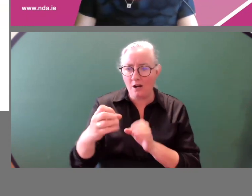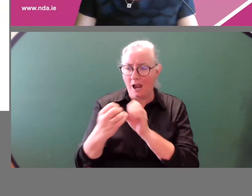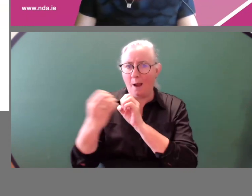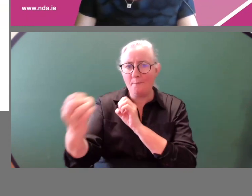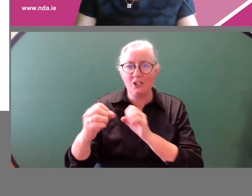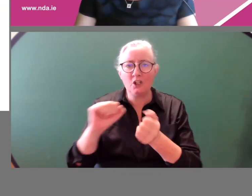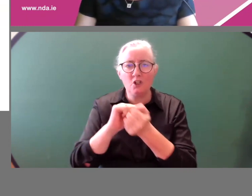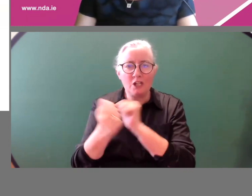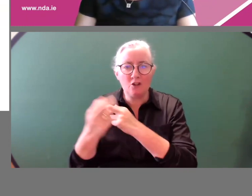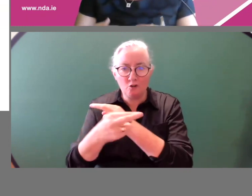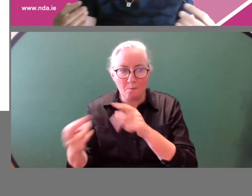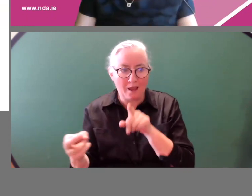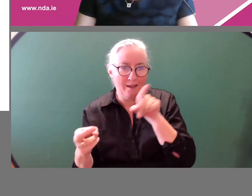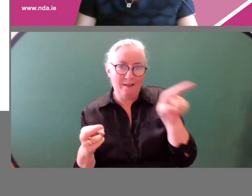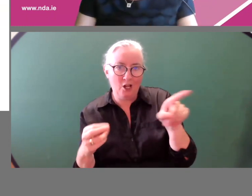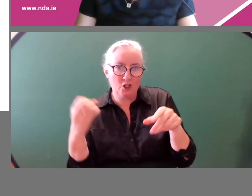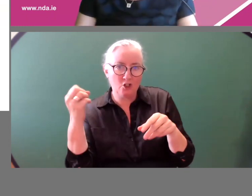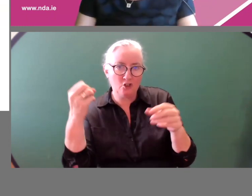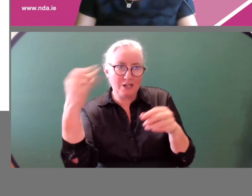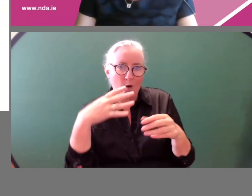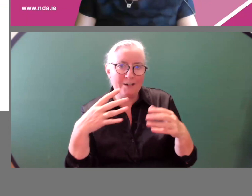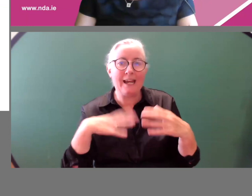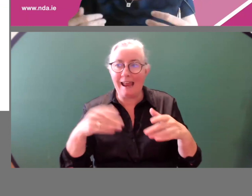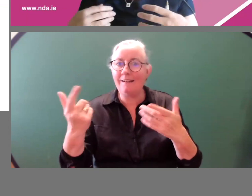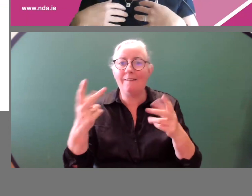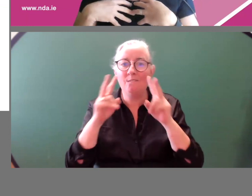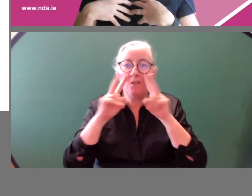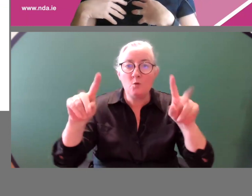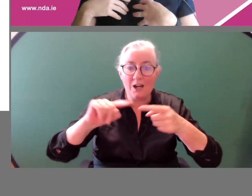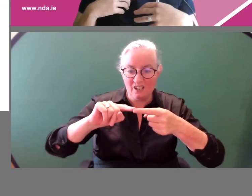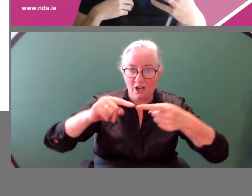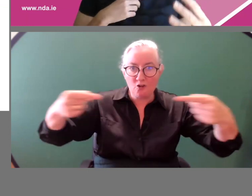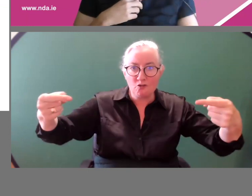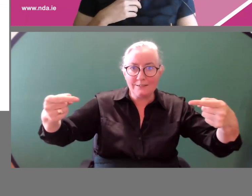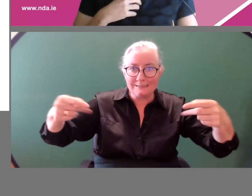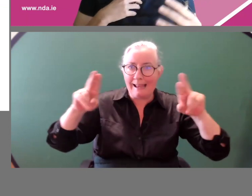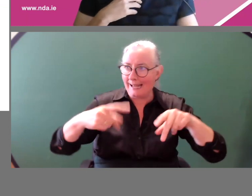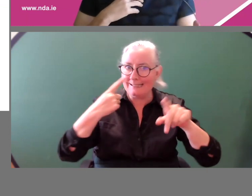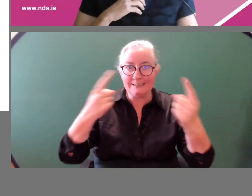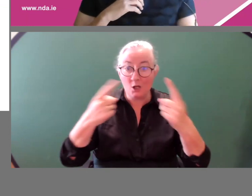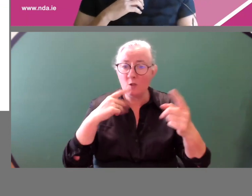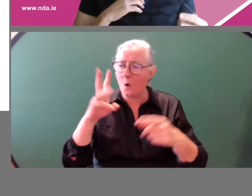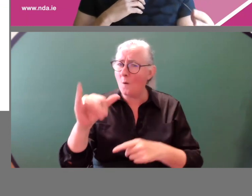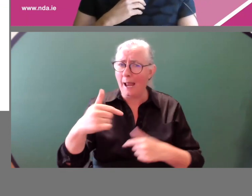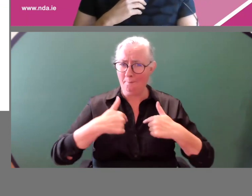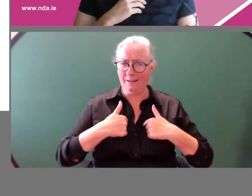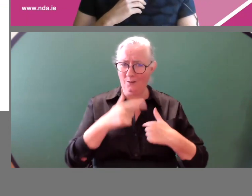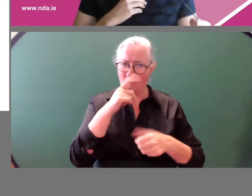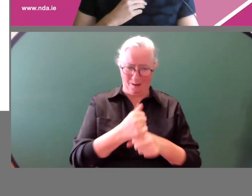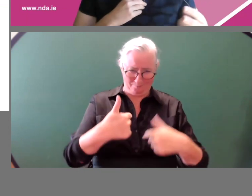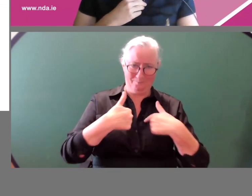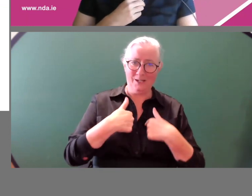is very close with good visual contrast. But again why am I talking about me? Two things, most people